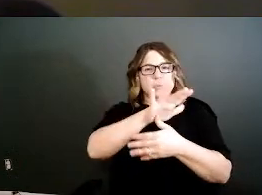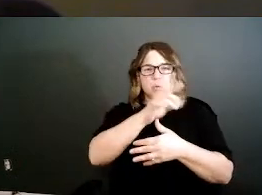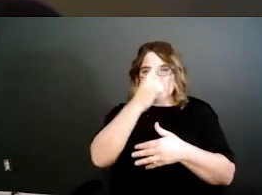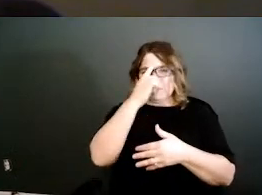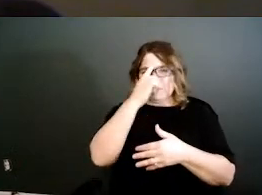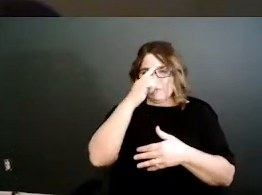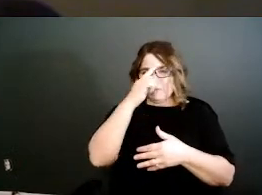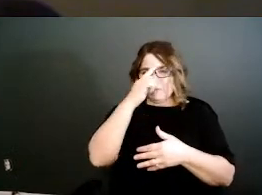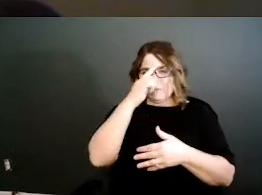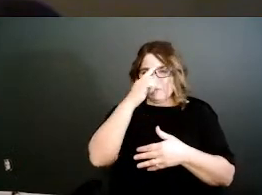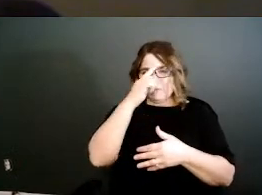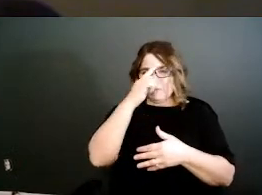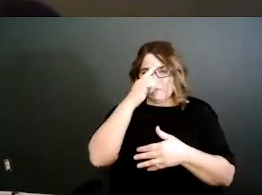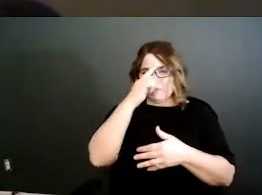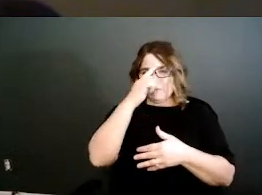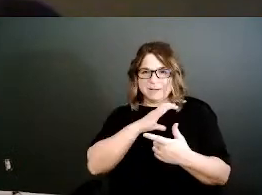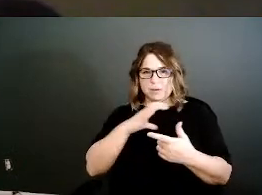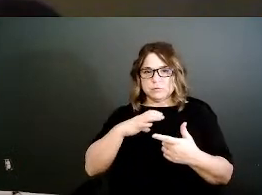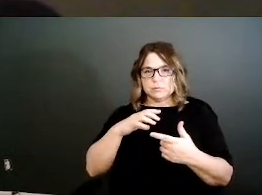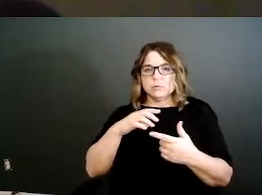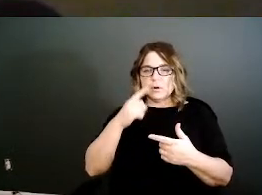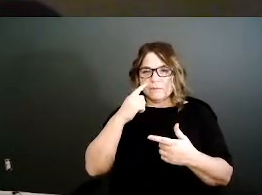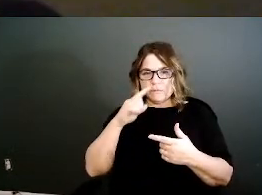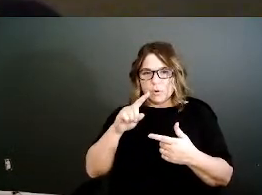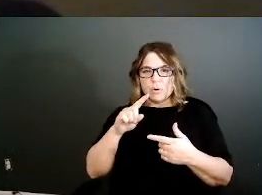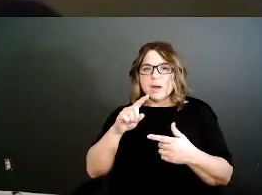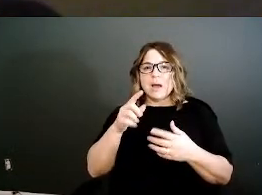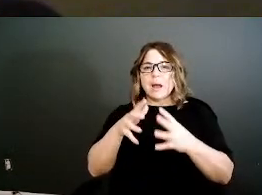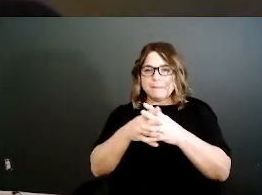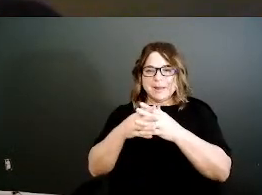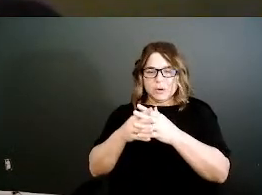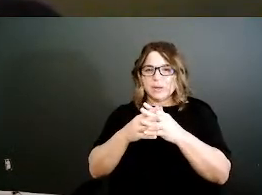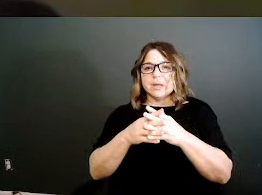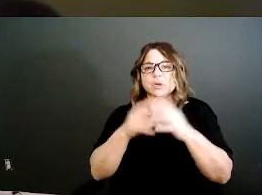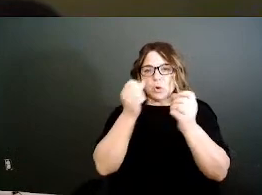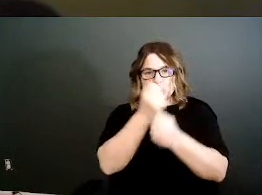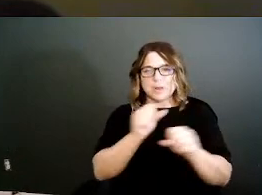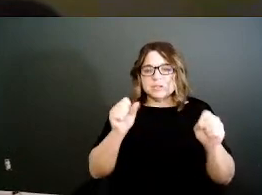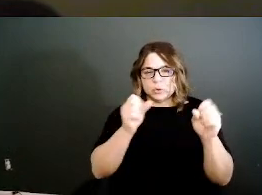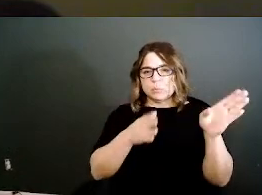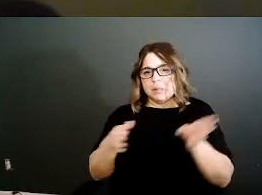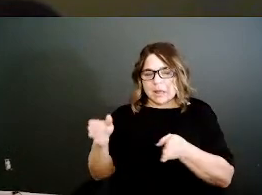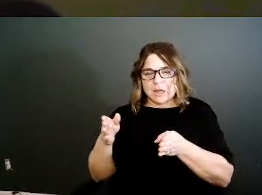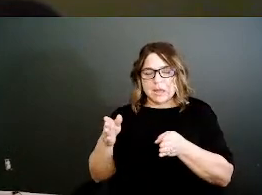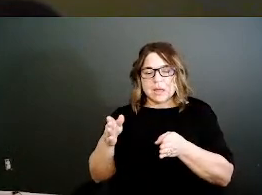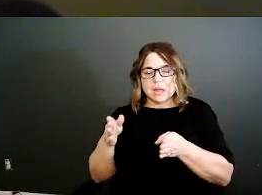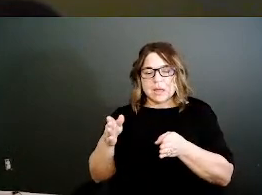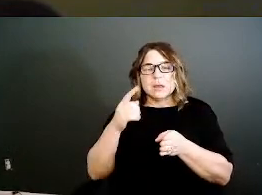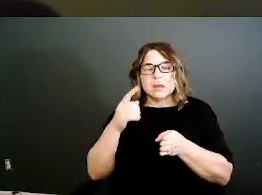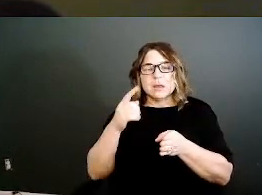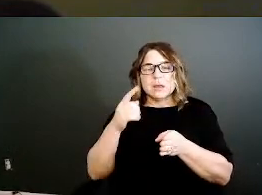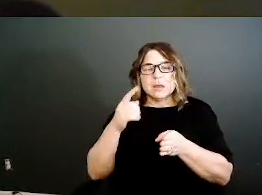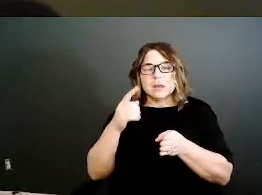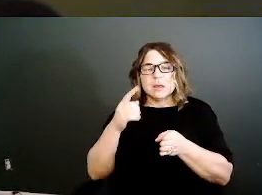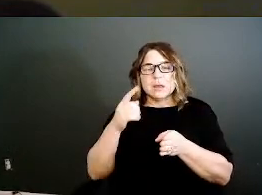I HAD THE CHANCE THIS MORNING TO ATTEND THE HEADING HOME HENNEPIN MEETING, WHICH IS OUR PARTNERSHIP WITH HENNEPIN COUNTY, ALONG WITH MAYOR FREY AND COUNCIL